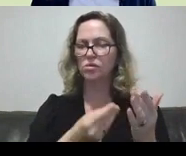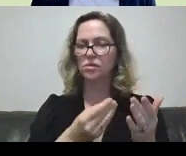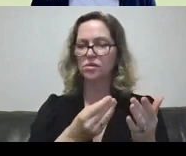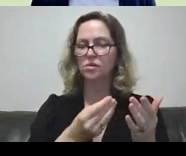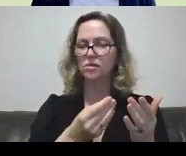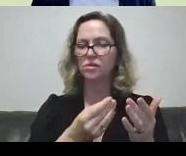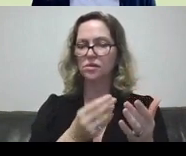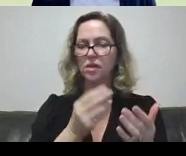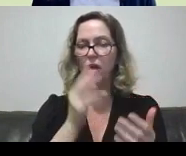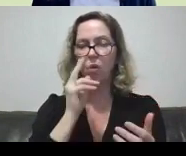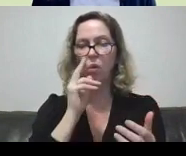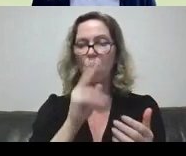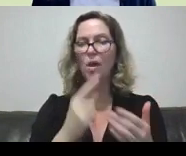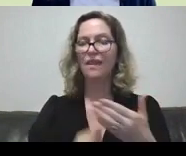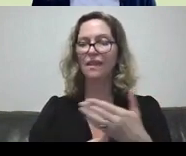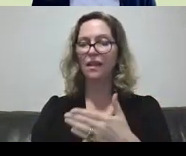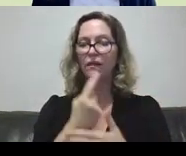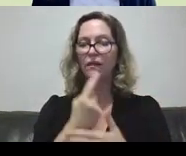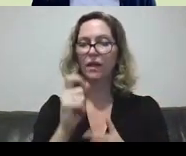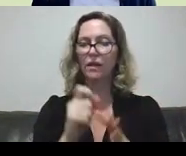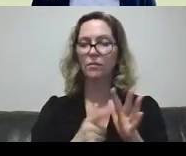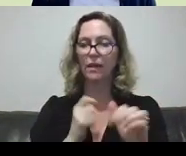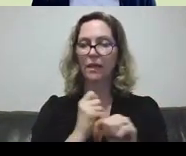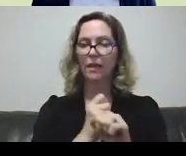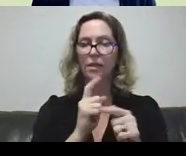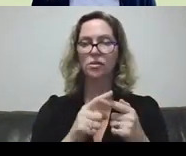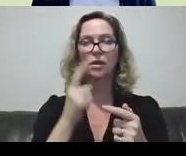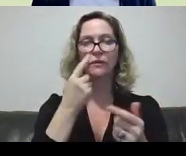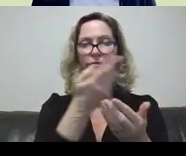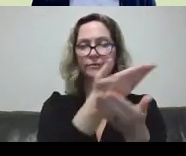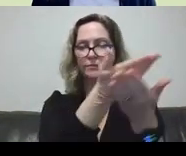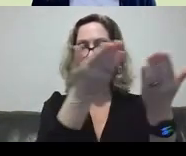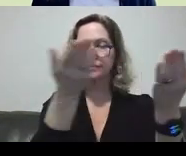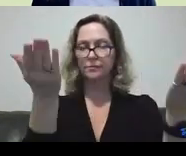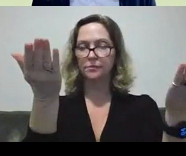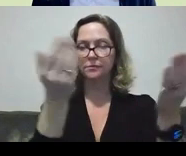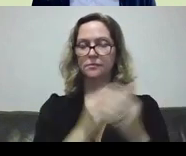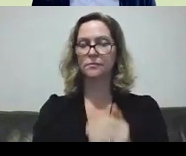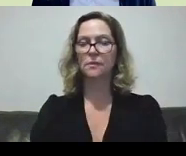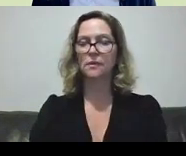event page for that, the address is up on the screen and there's also a tab on